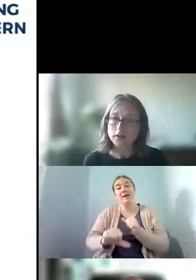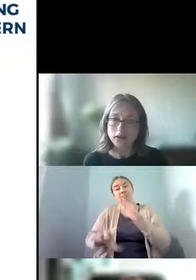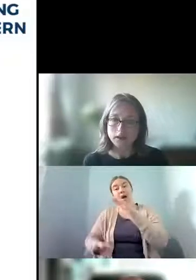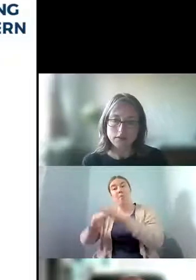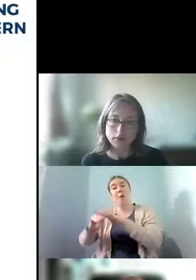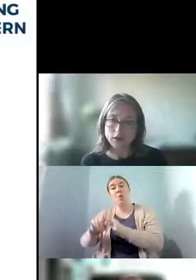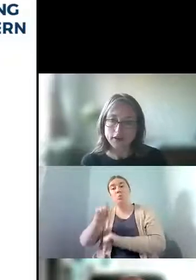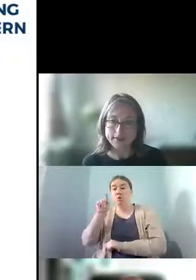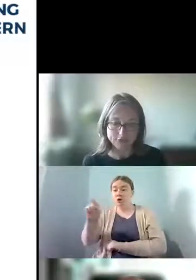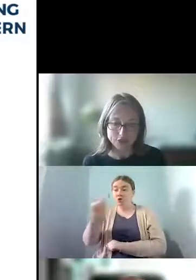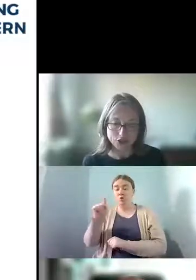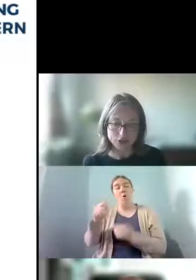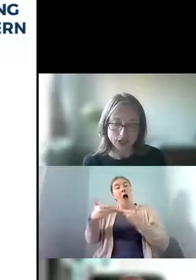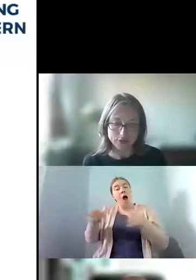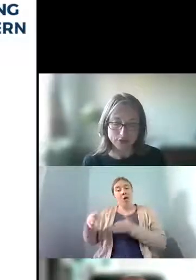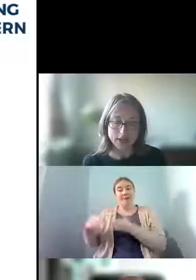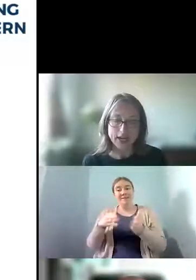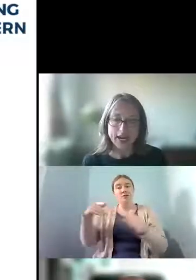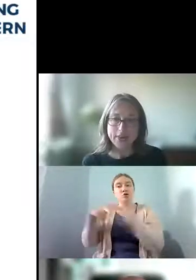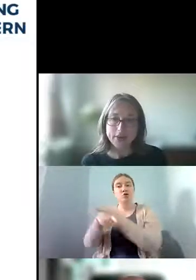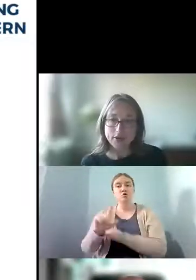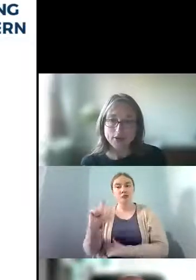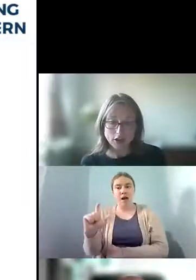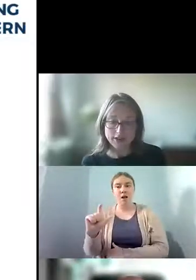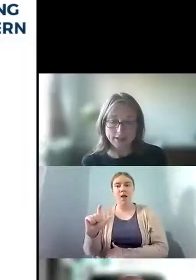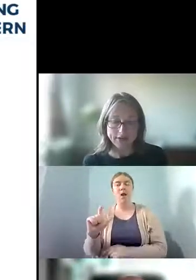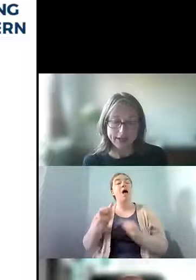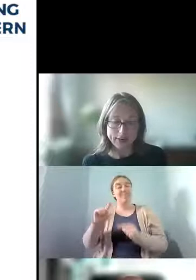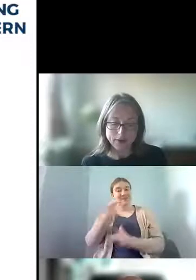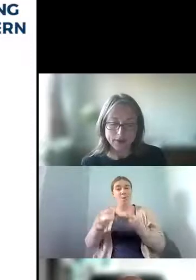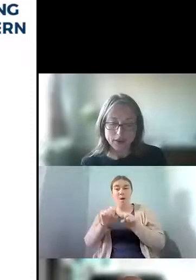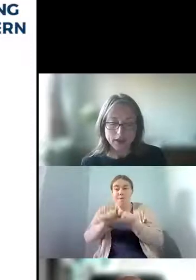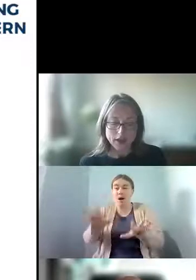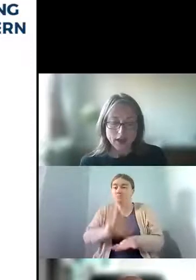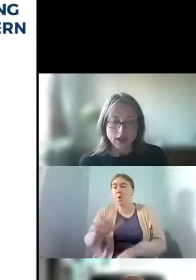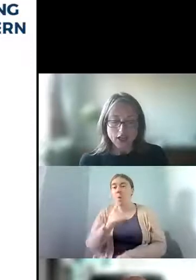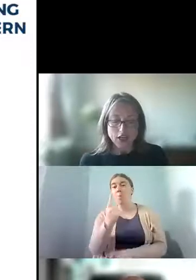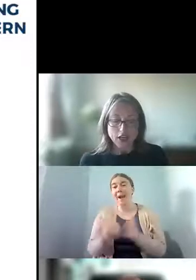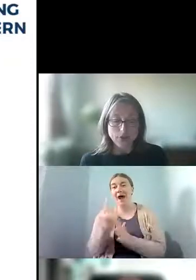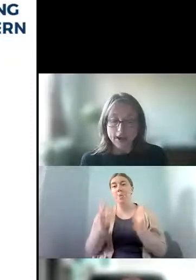uh our unlocking the Severn youtube channel and the webinar should last about an hour you have got